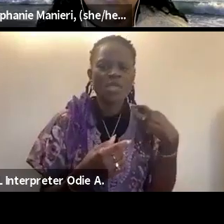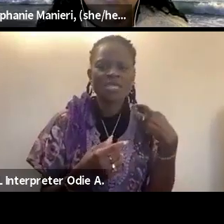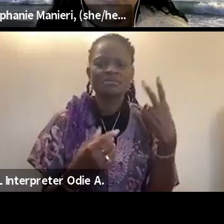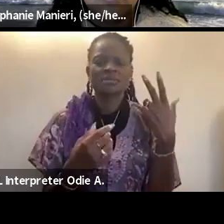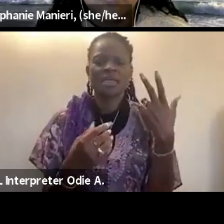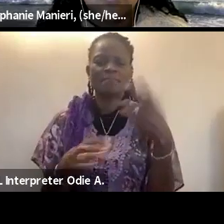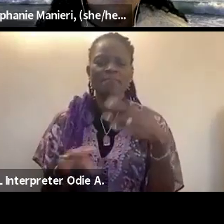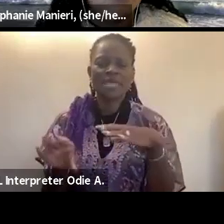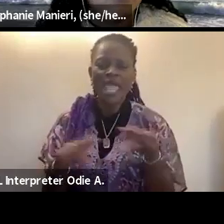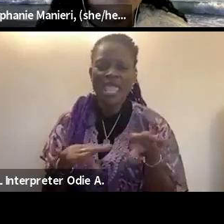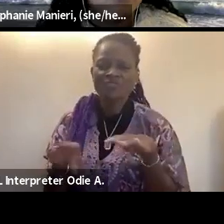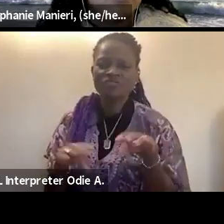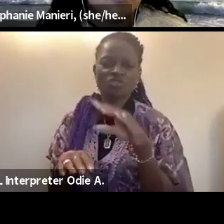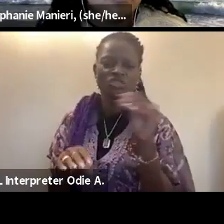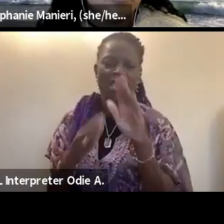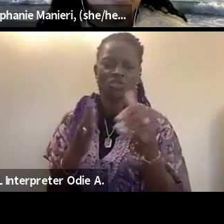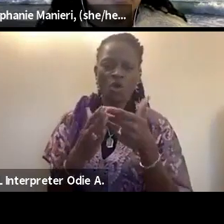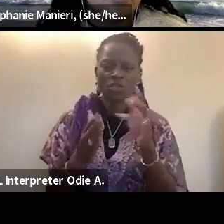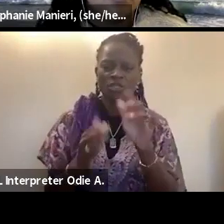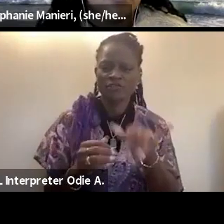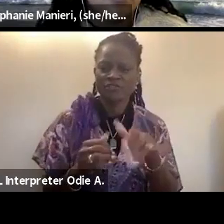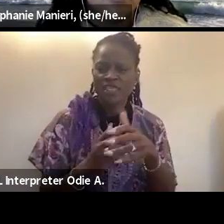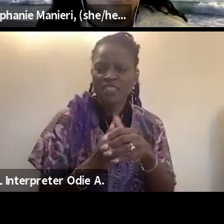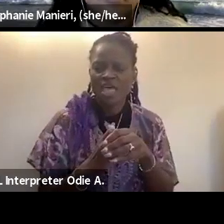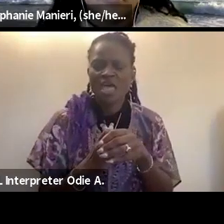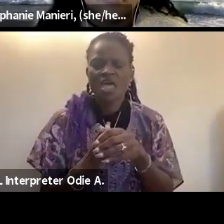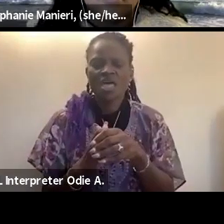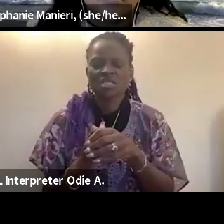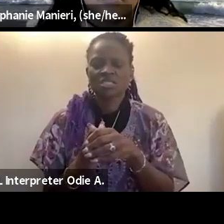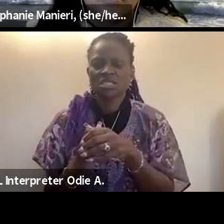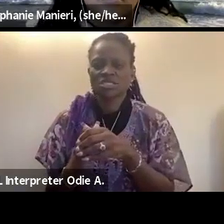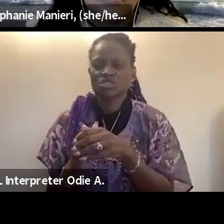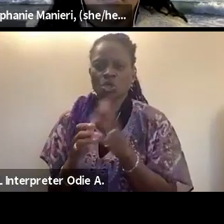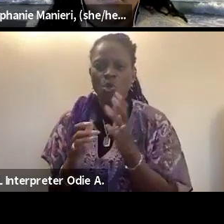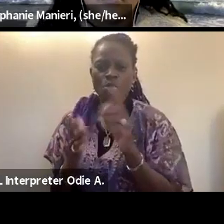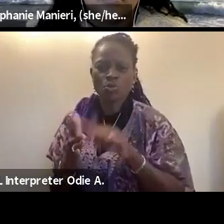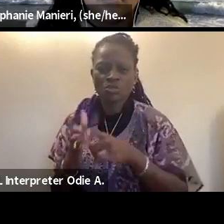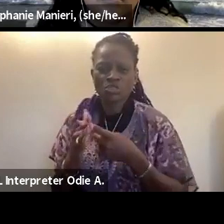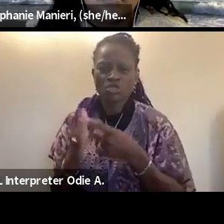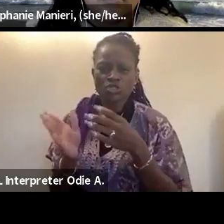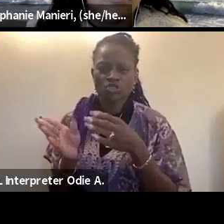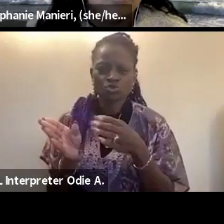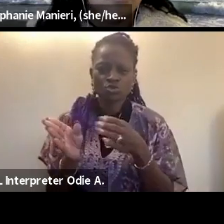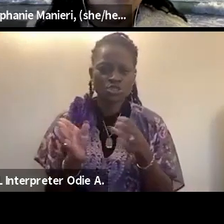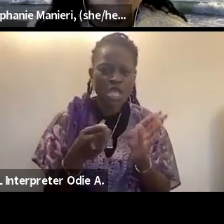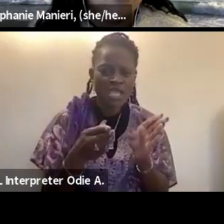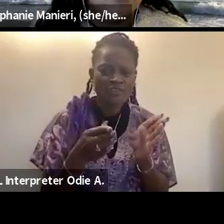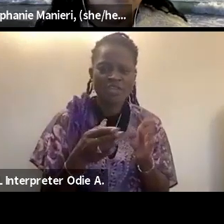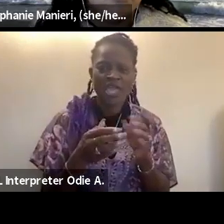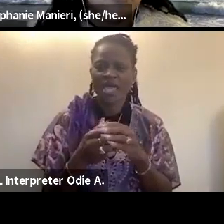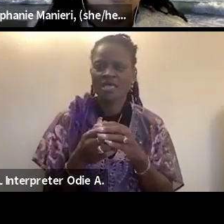So all of that to say is that when we begin to shift from an upstream approach as a health organization, we really look